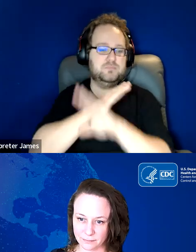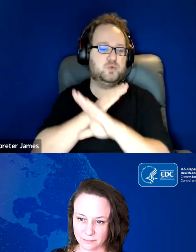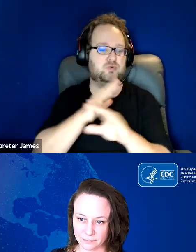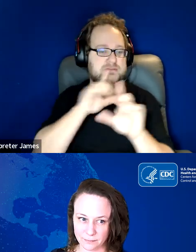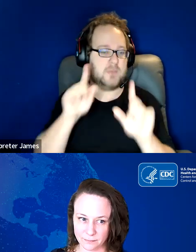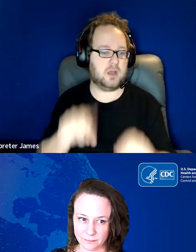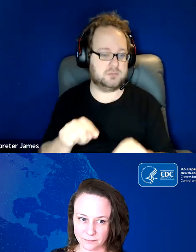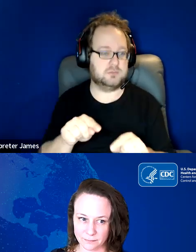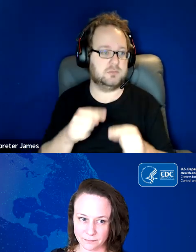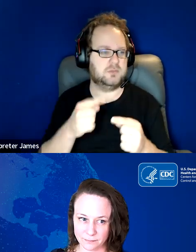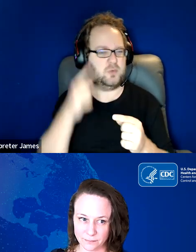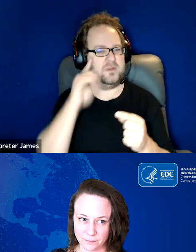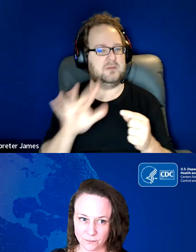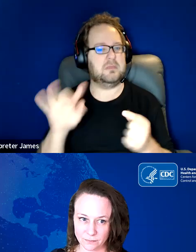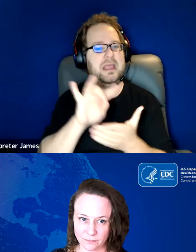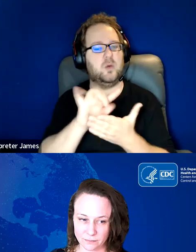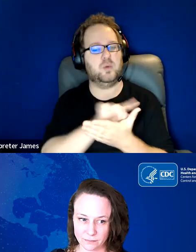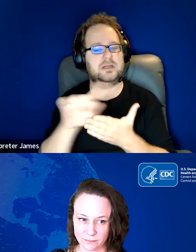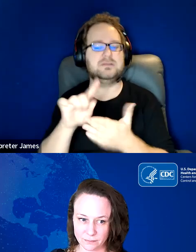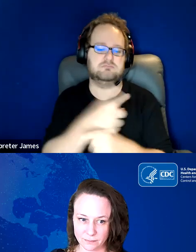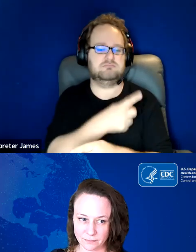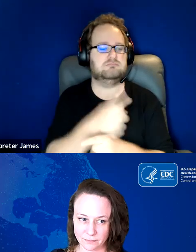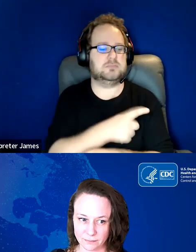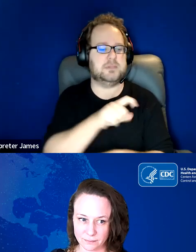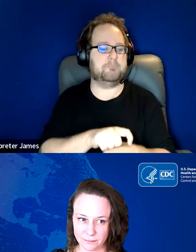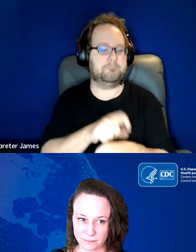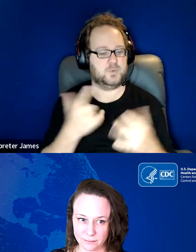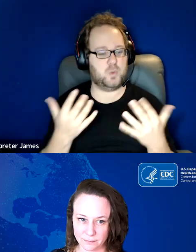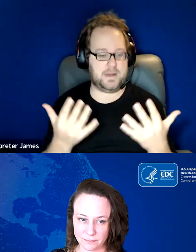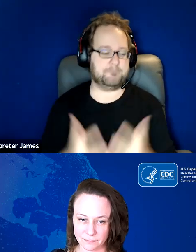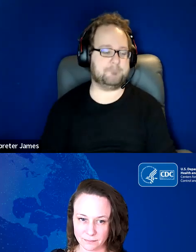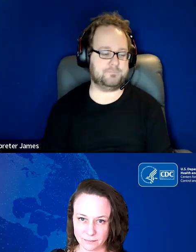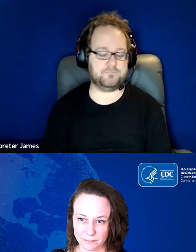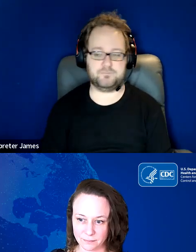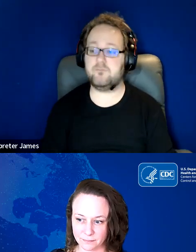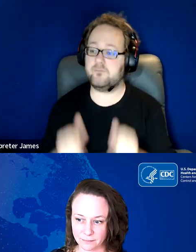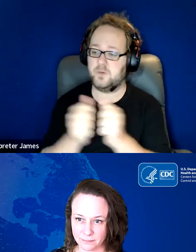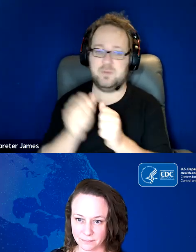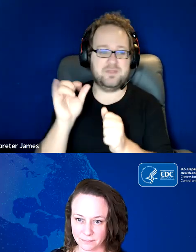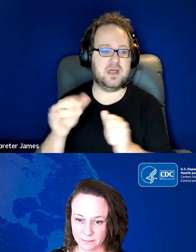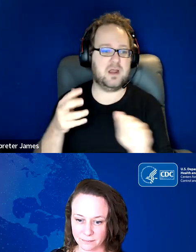right amount of time to wait. » Moderator: So with the updated vaccine, what are the